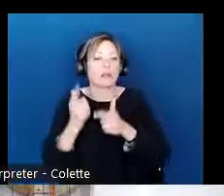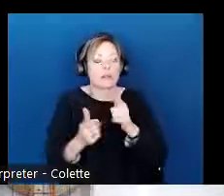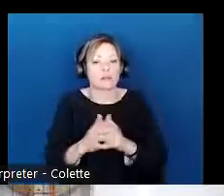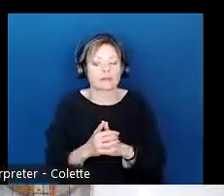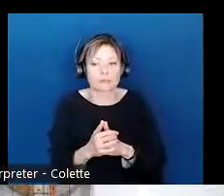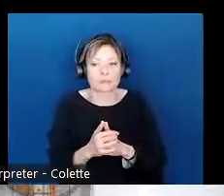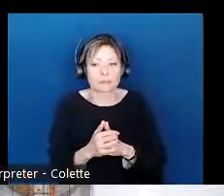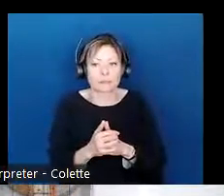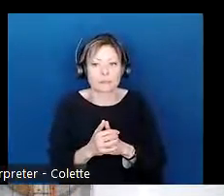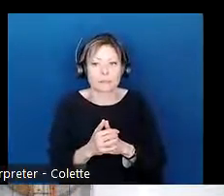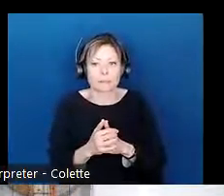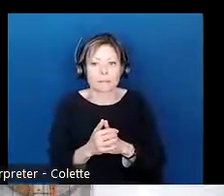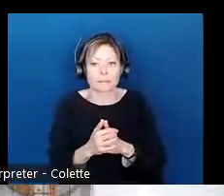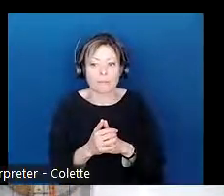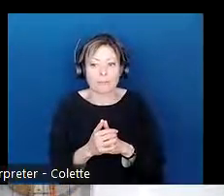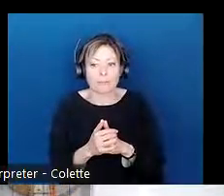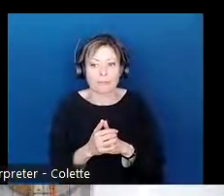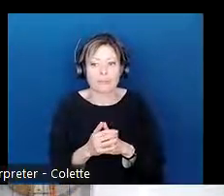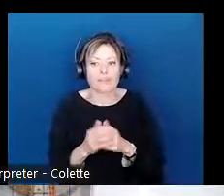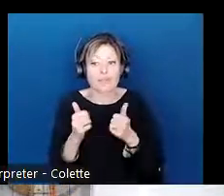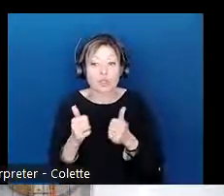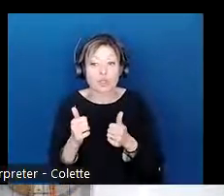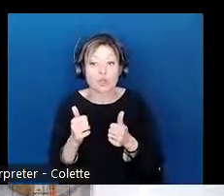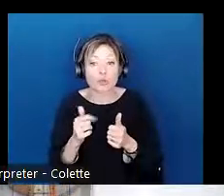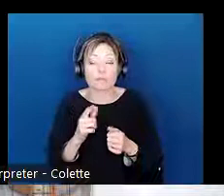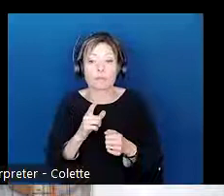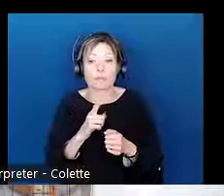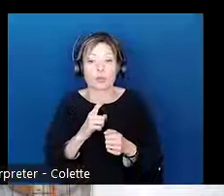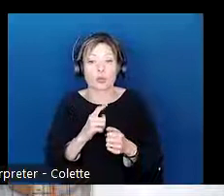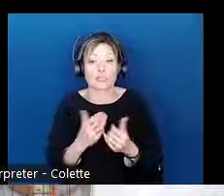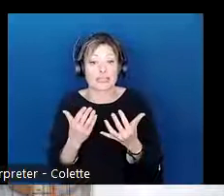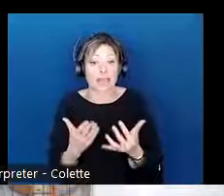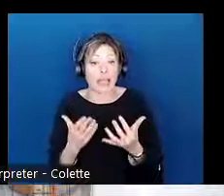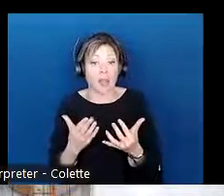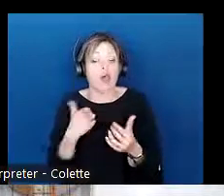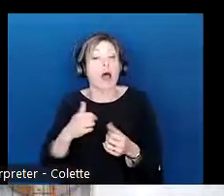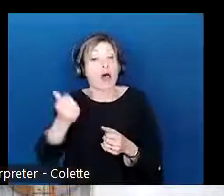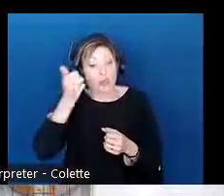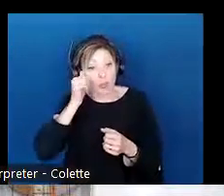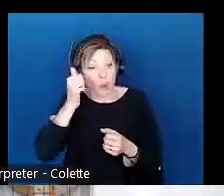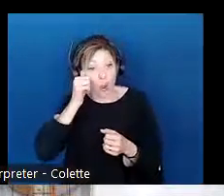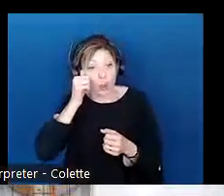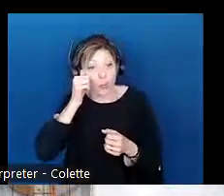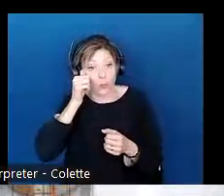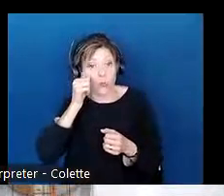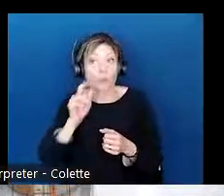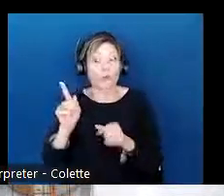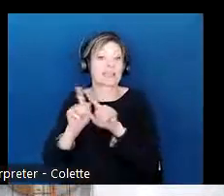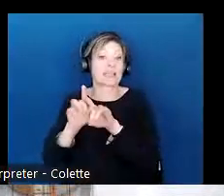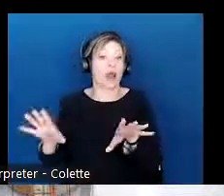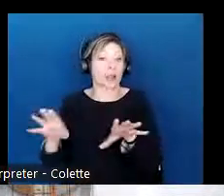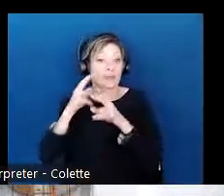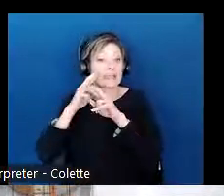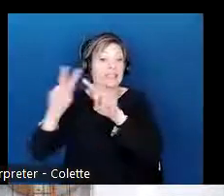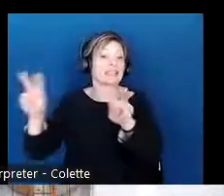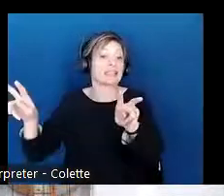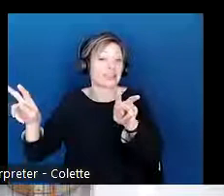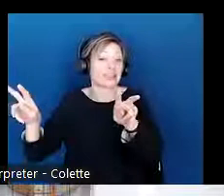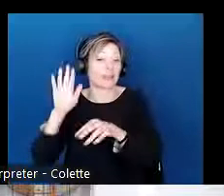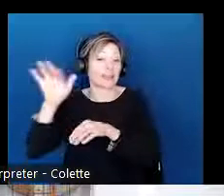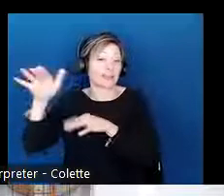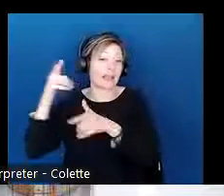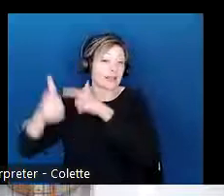I've just found out that my husband cycles up there. It's good because